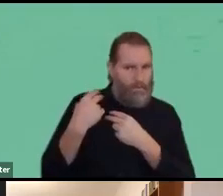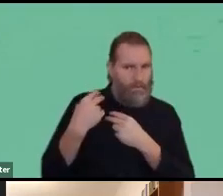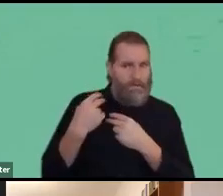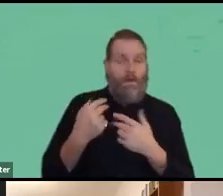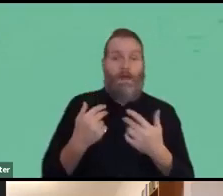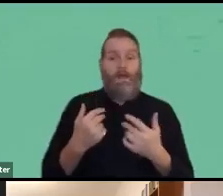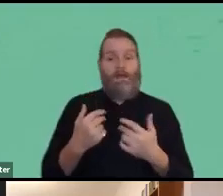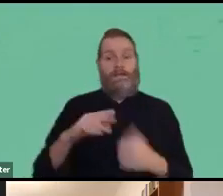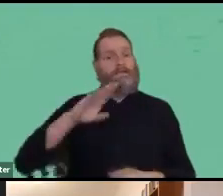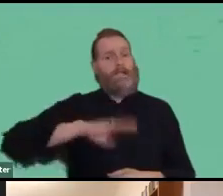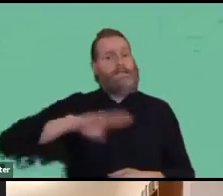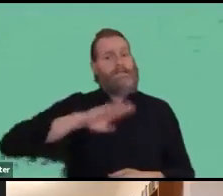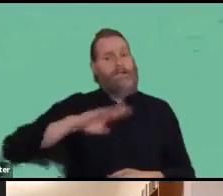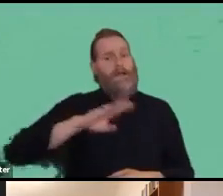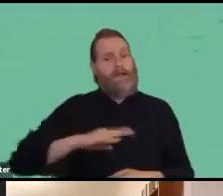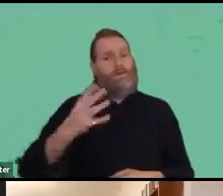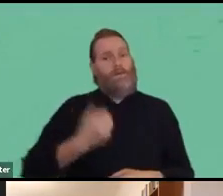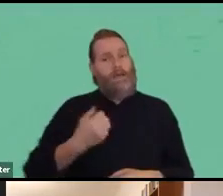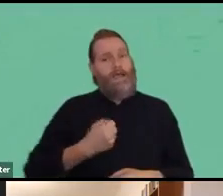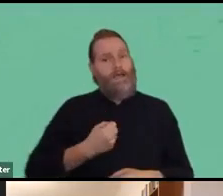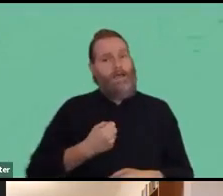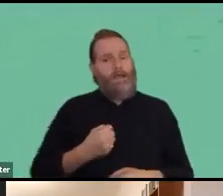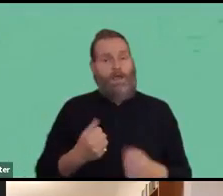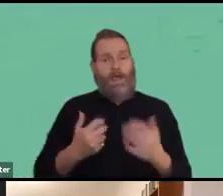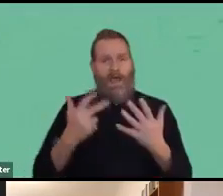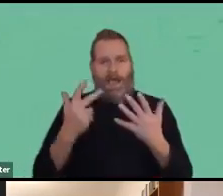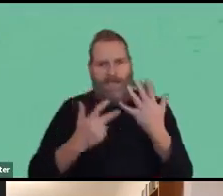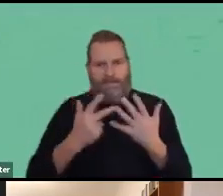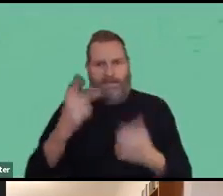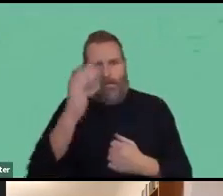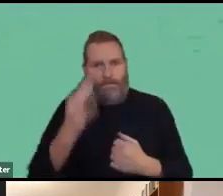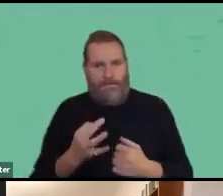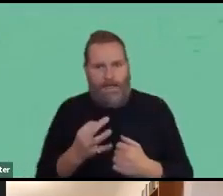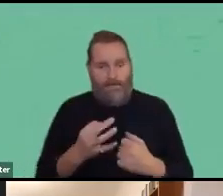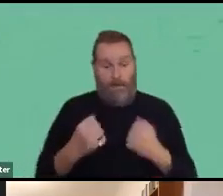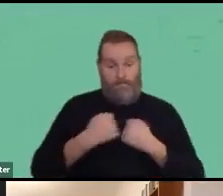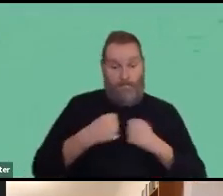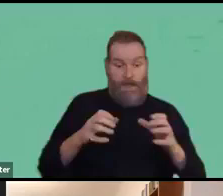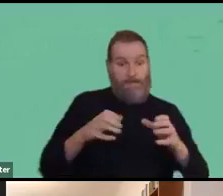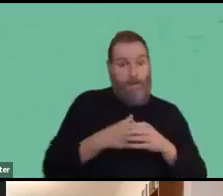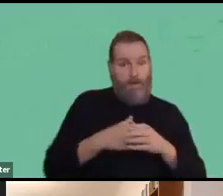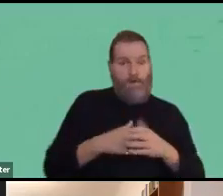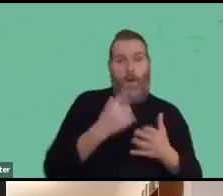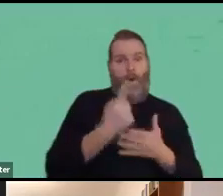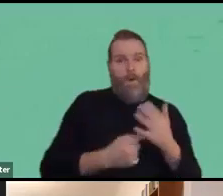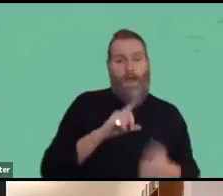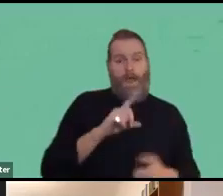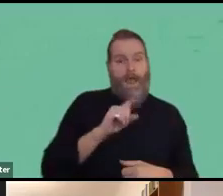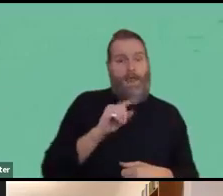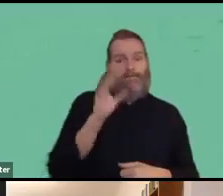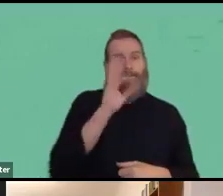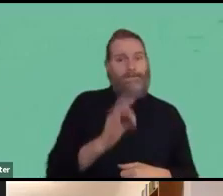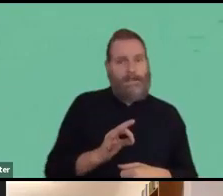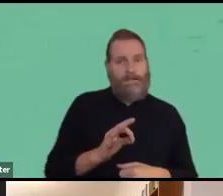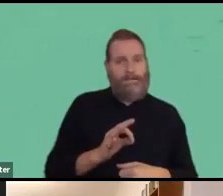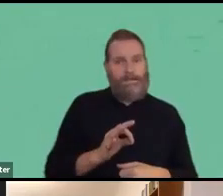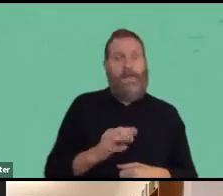pay and in my building only 11% on a personal note my situation is so dire that I have £6,000 of debt